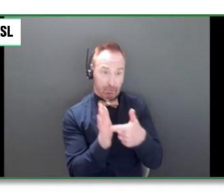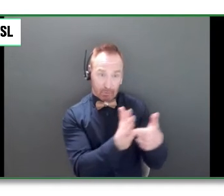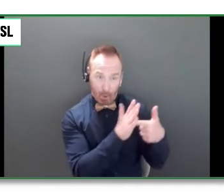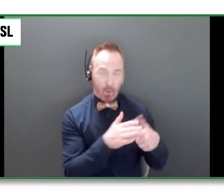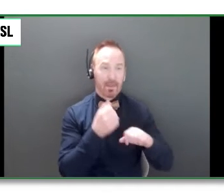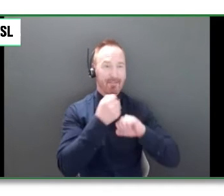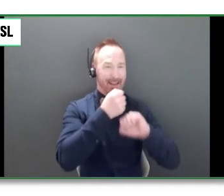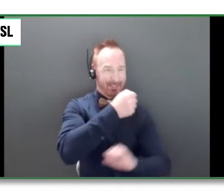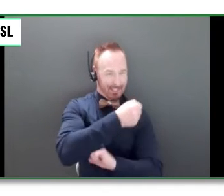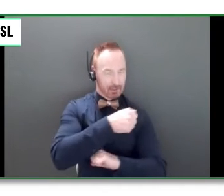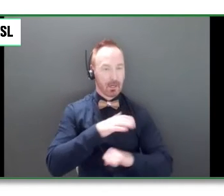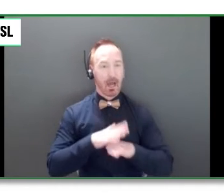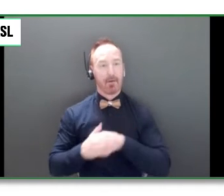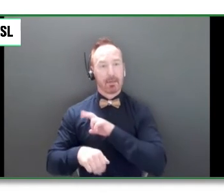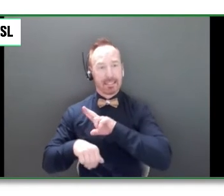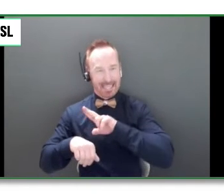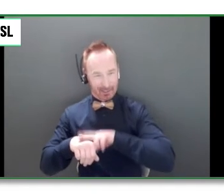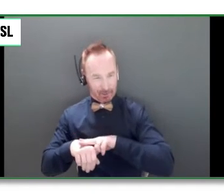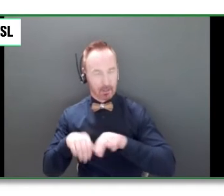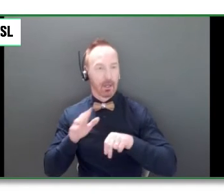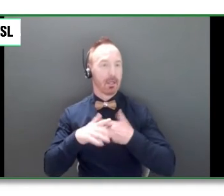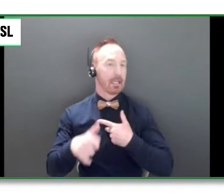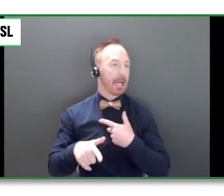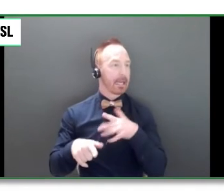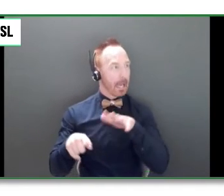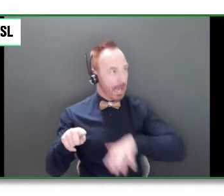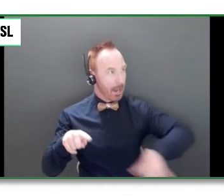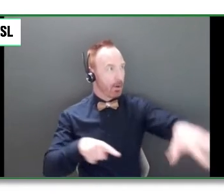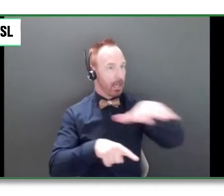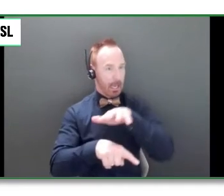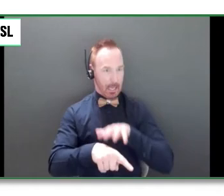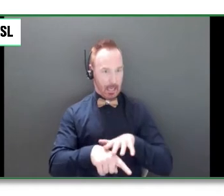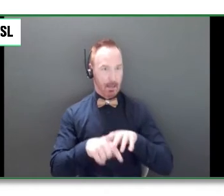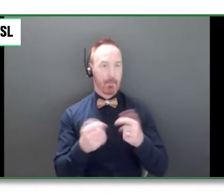movement, observing what's around them but with this added layer of how do we